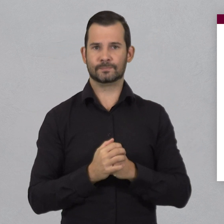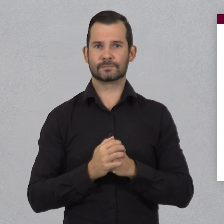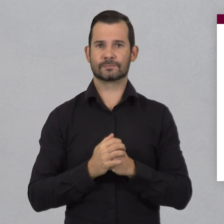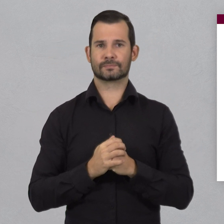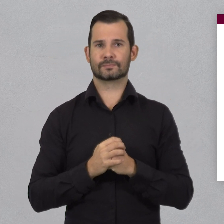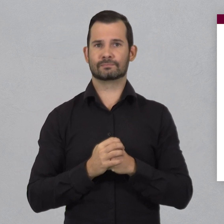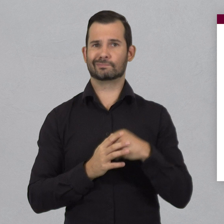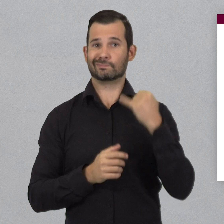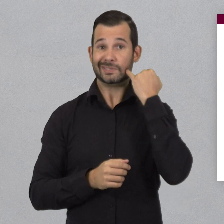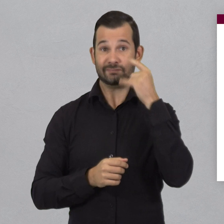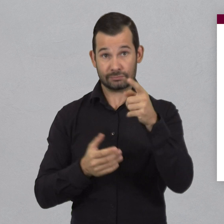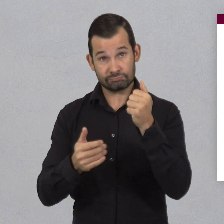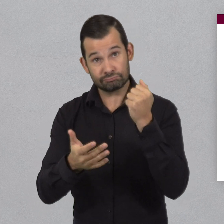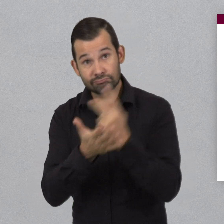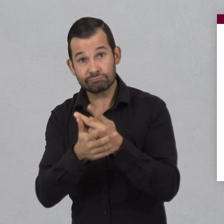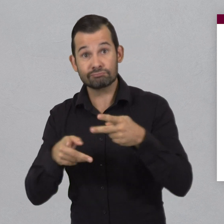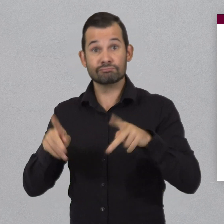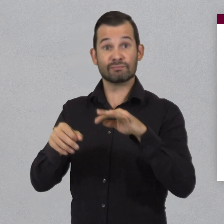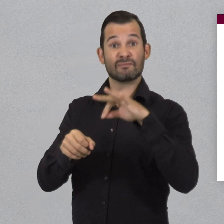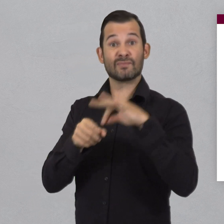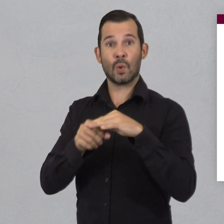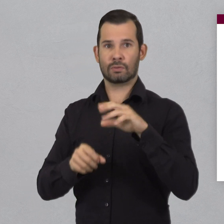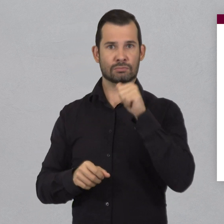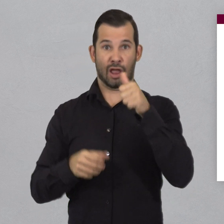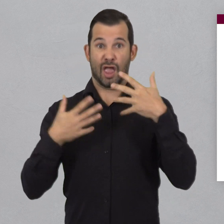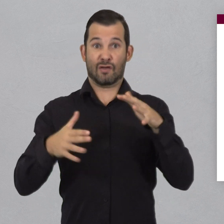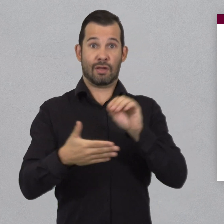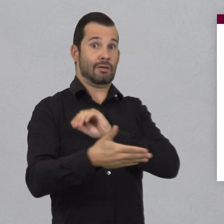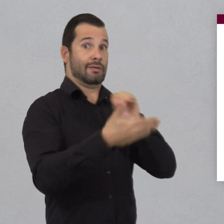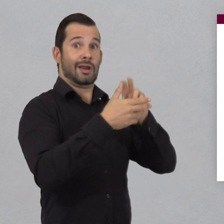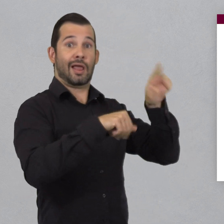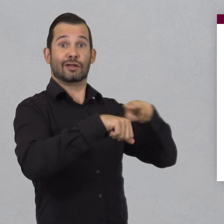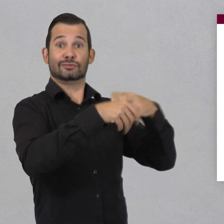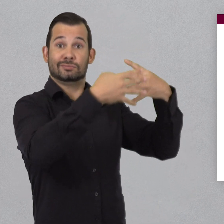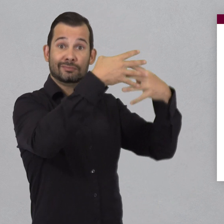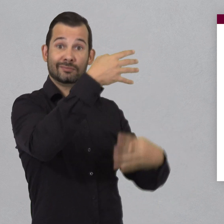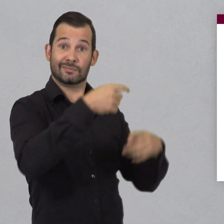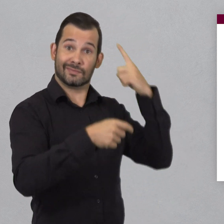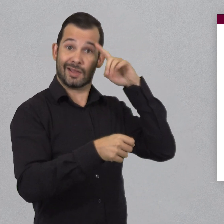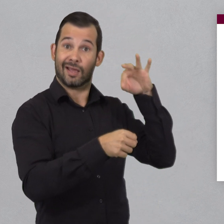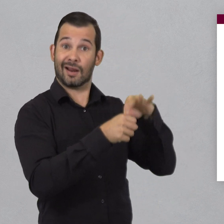If you’re eligible to vote and not already in the National Register of Electors,